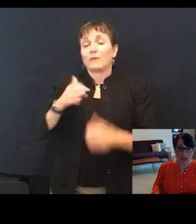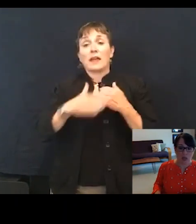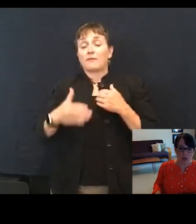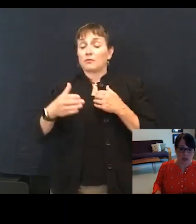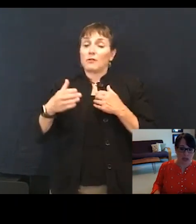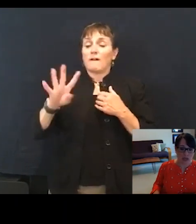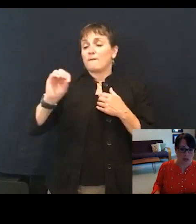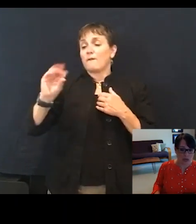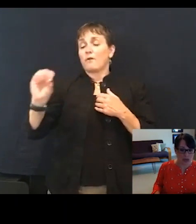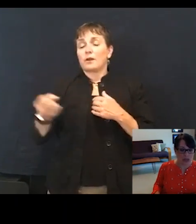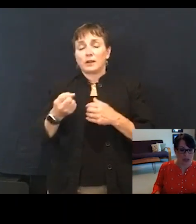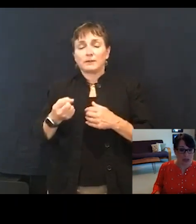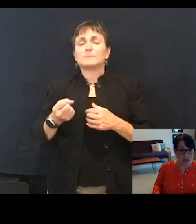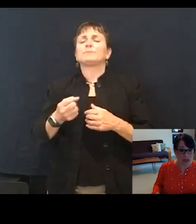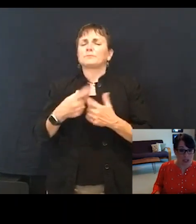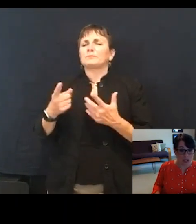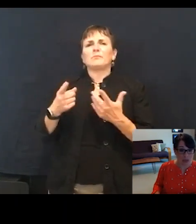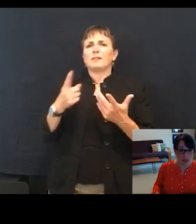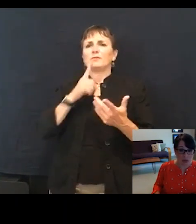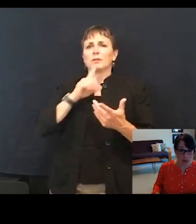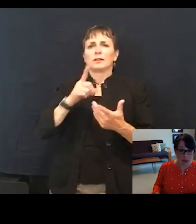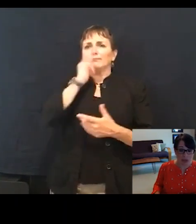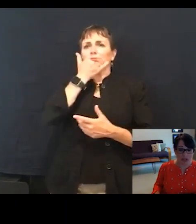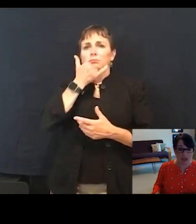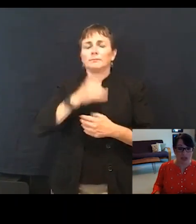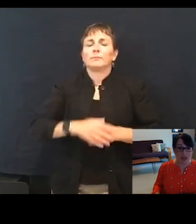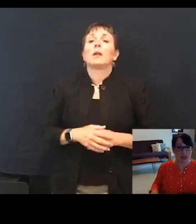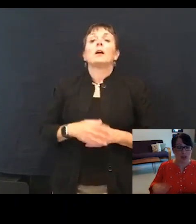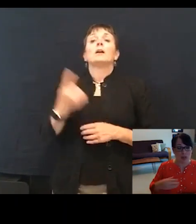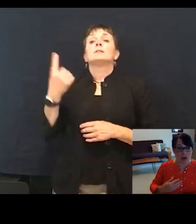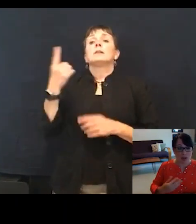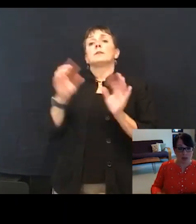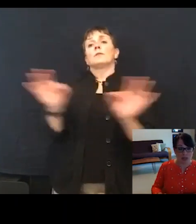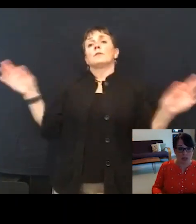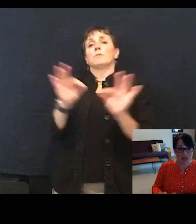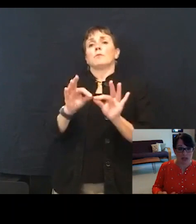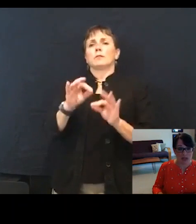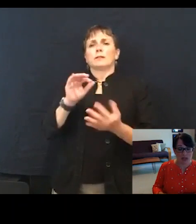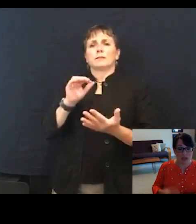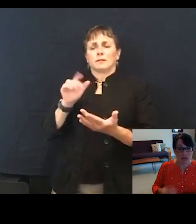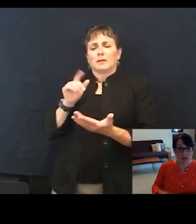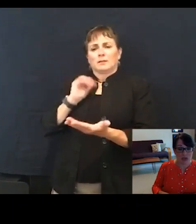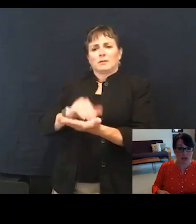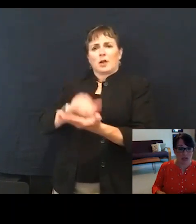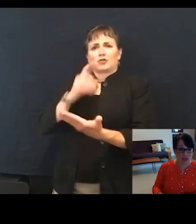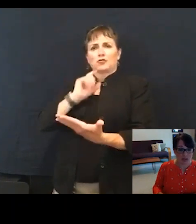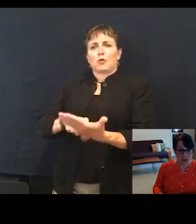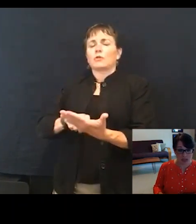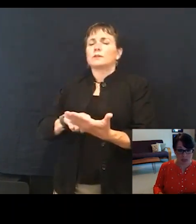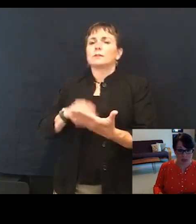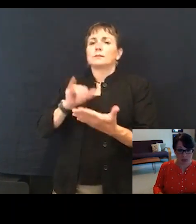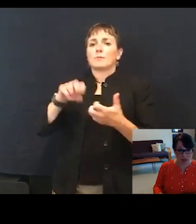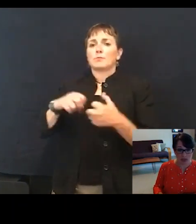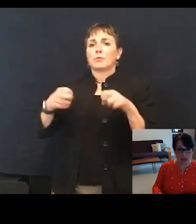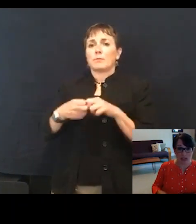One really important thing that Dr. Jacobson noted is that problems in this disease start in the photoreceptor cells.